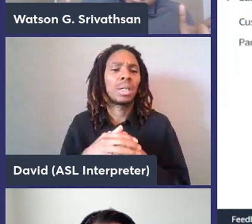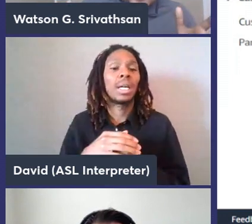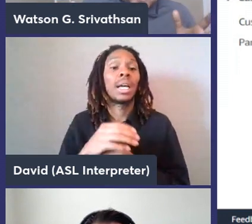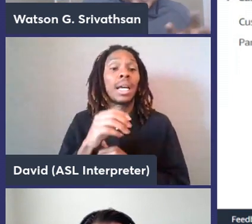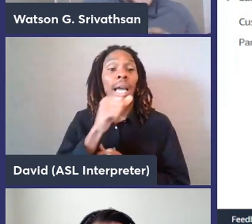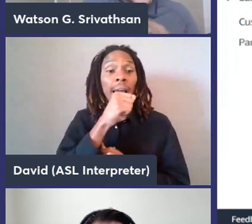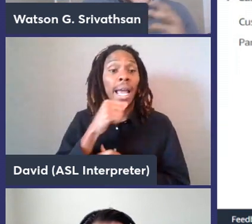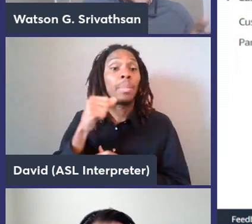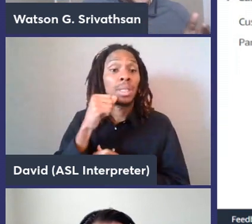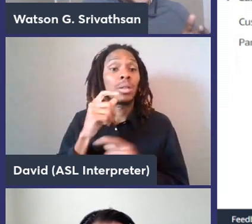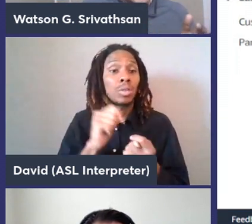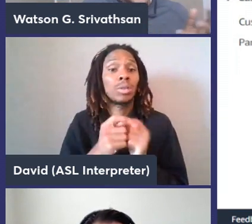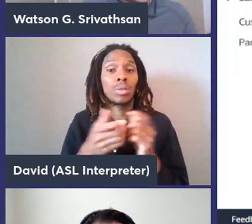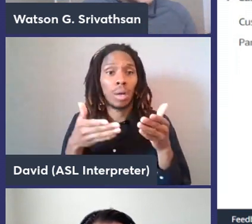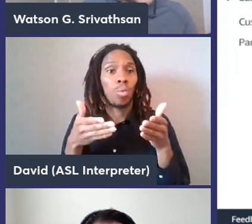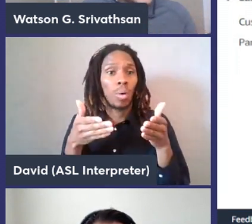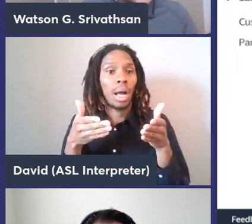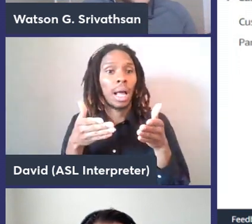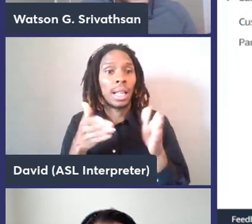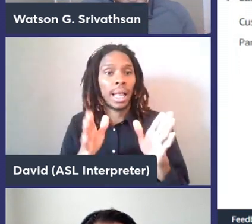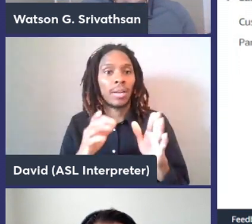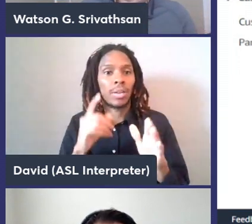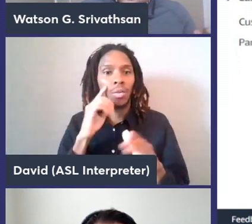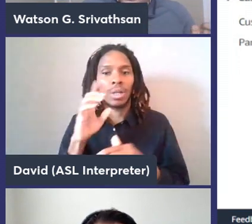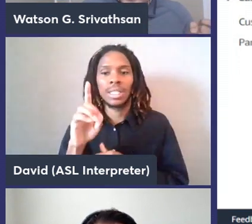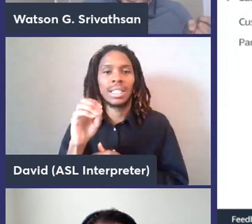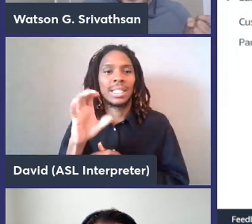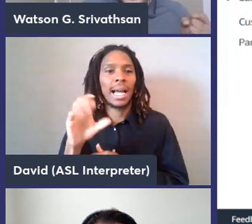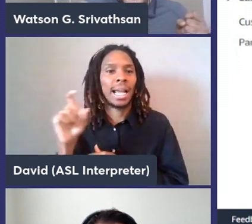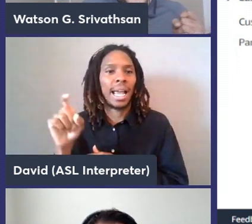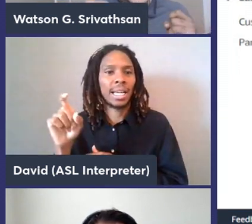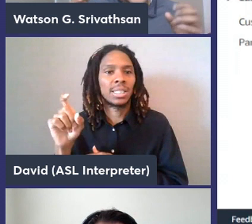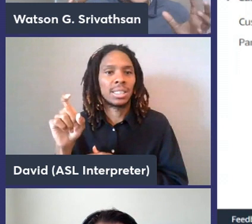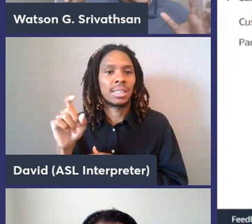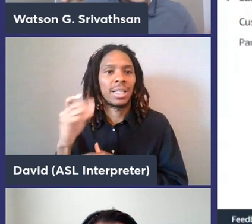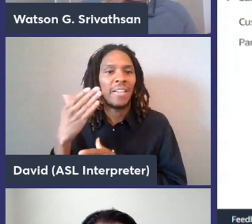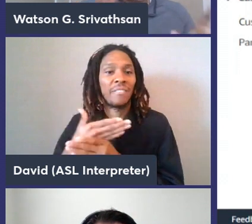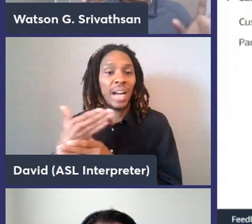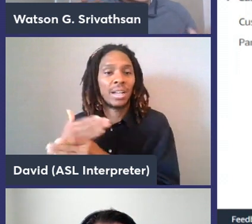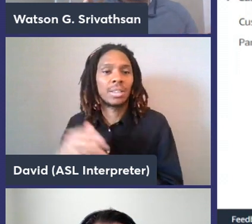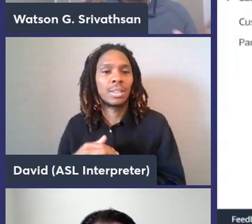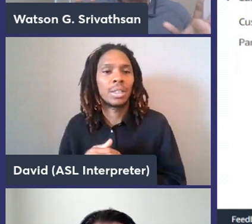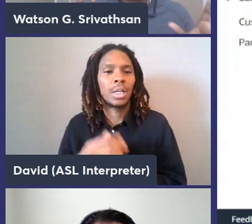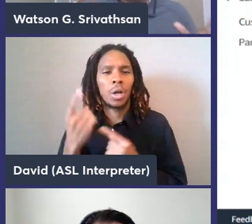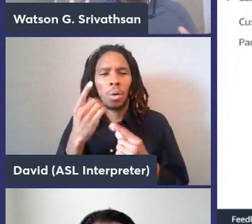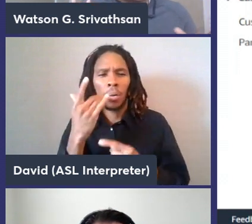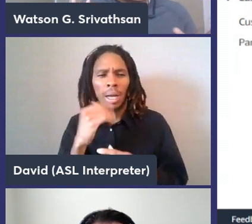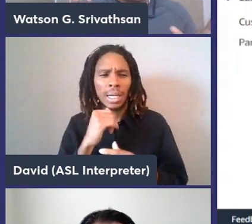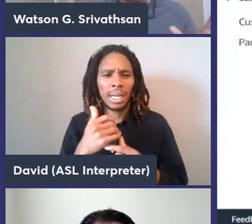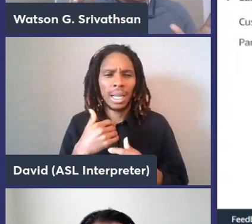would enable the translation of DOCX files. You might wonder why not let you translate PDD,